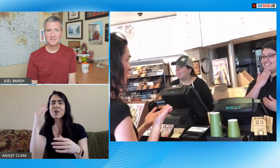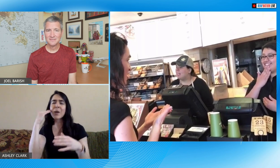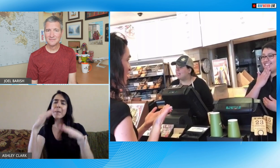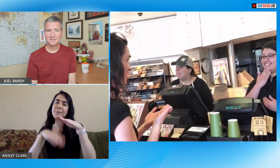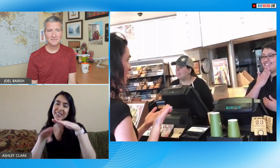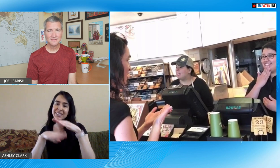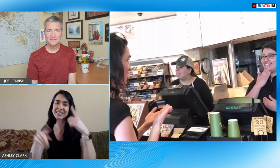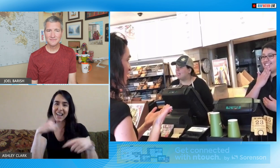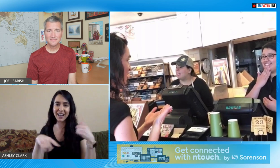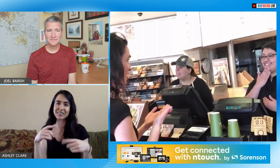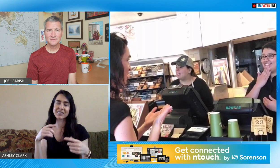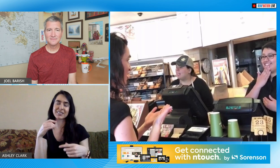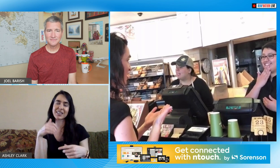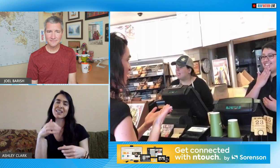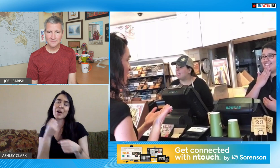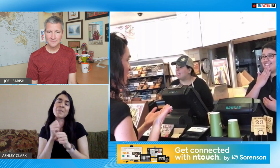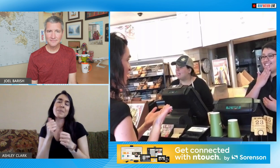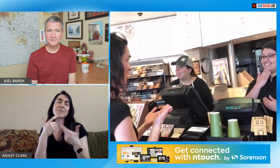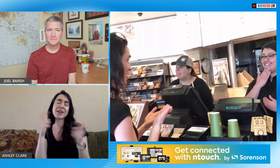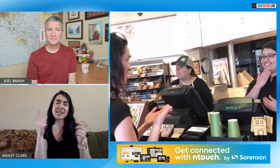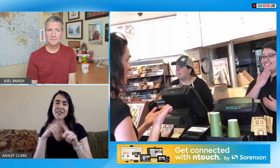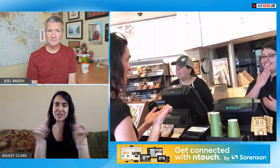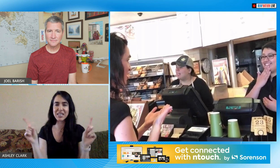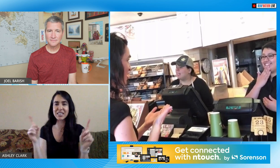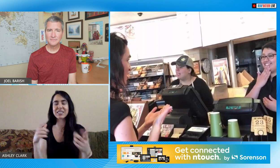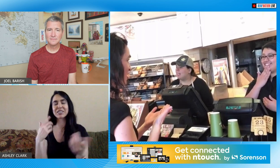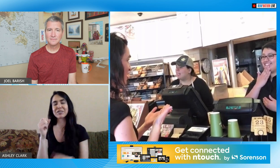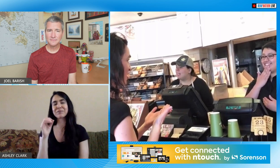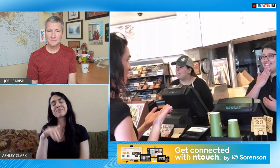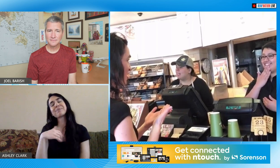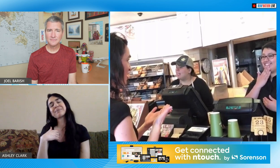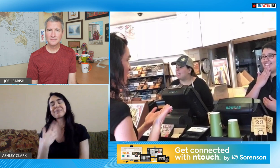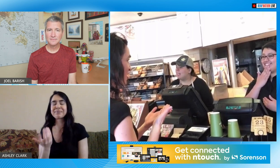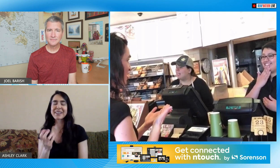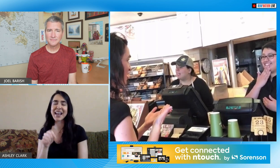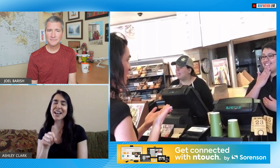service industries like restaurants to learn some basic signs because it makes